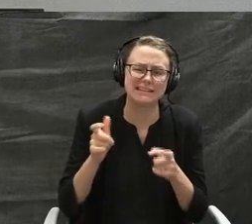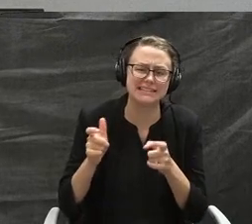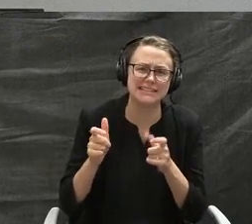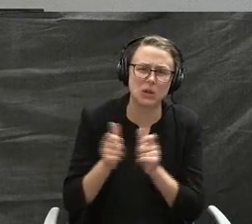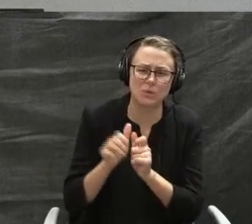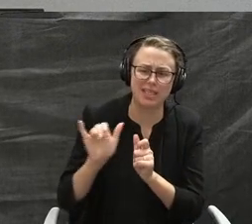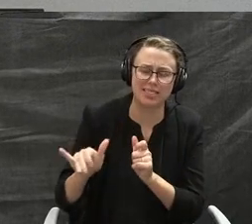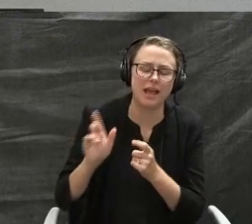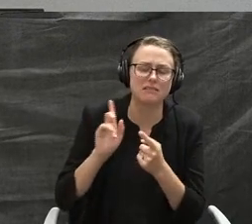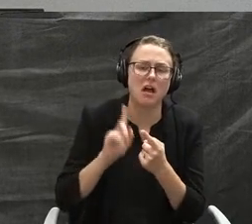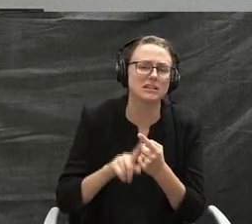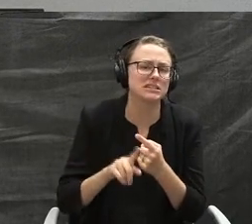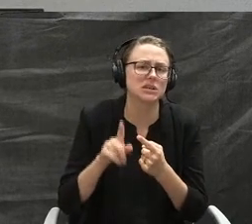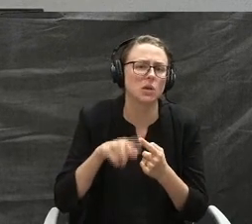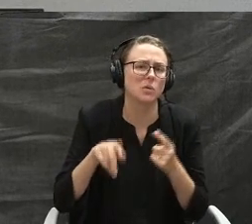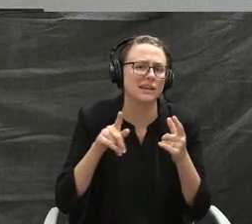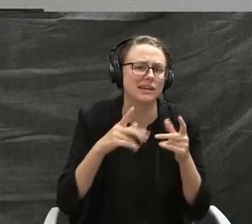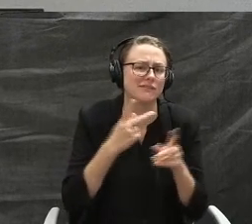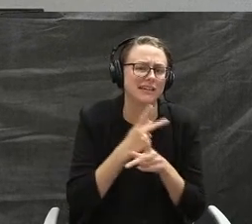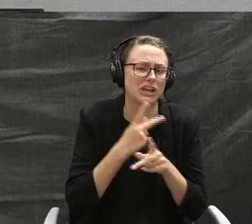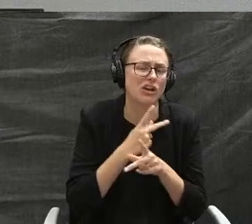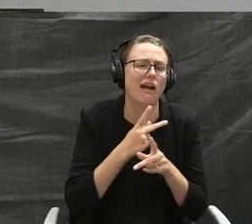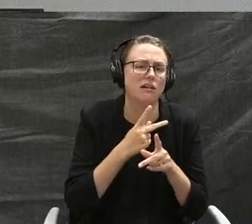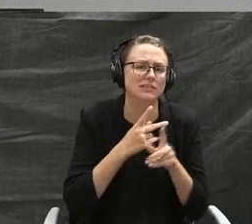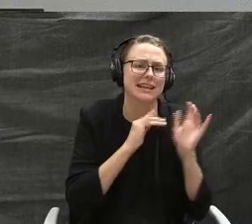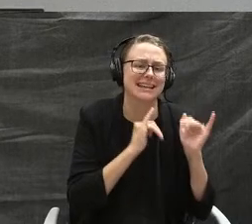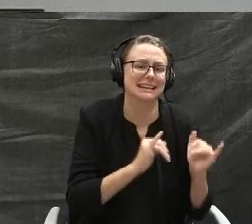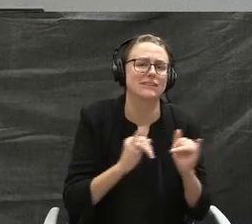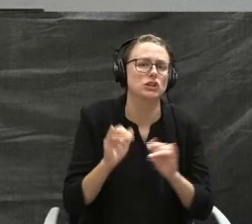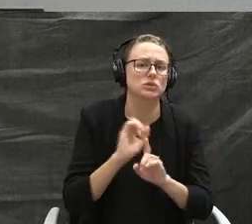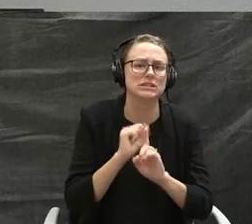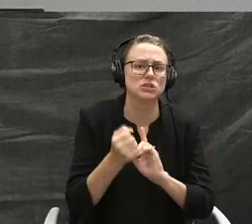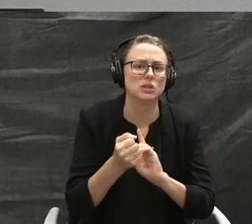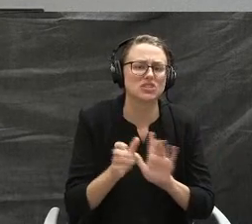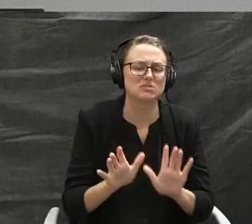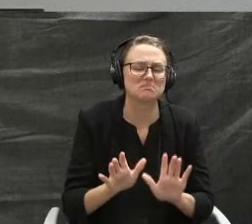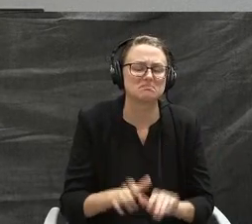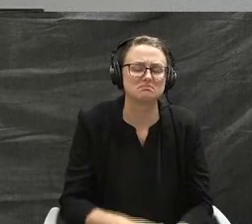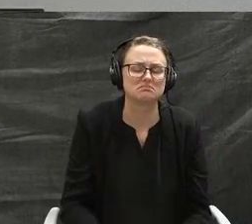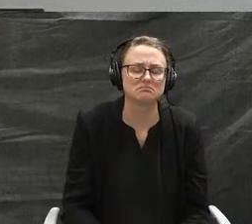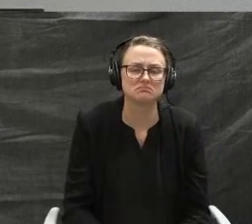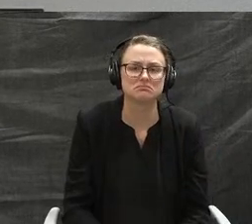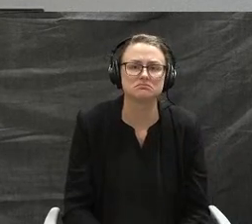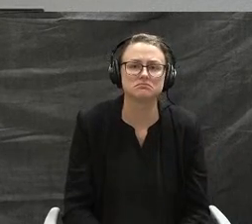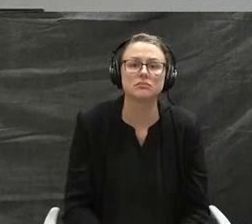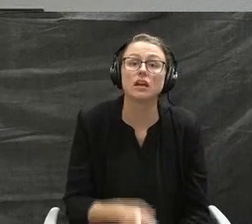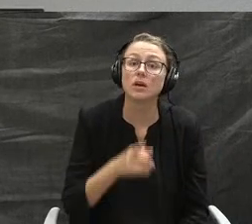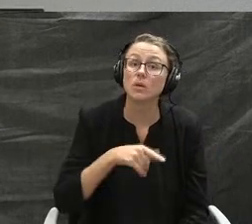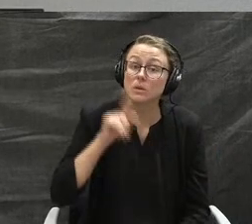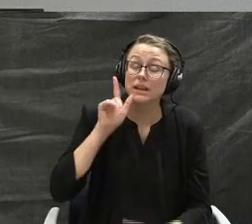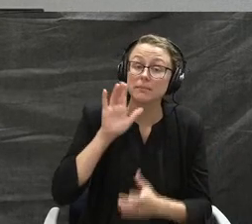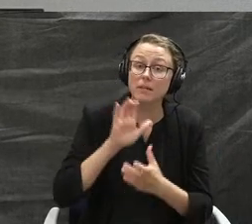until we determine the individual situation, but. We believe that we're going to be OK on staffing.